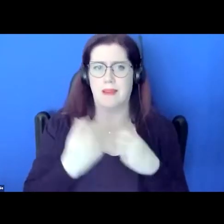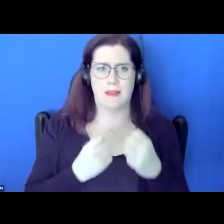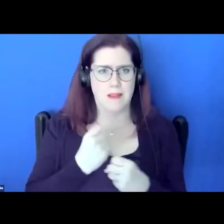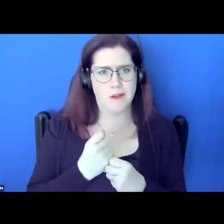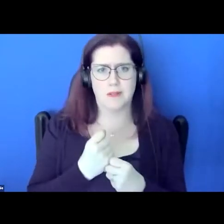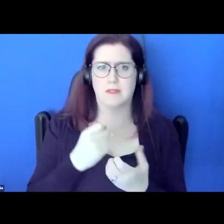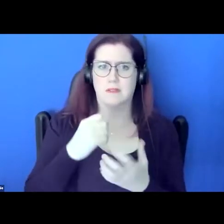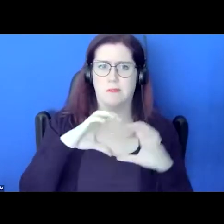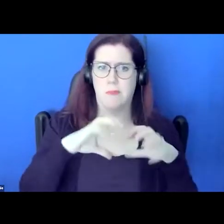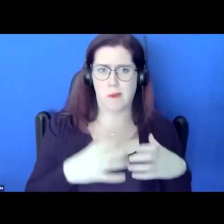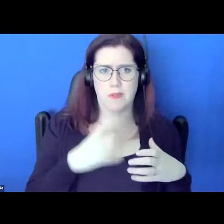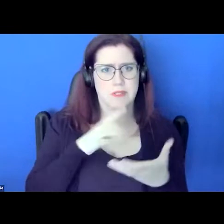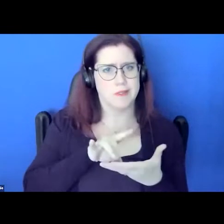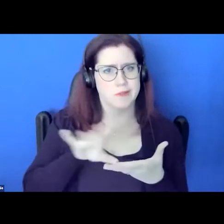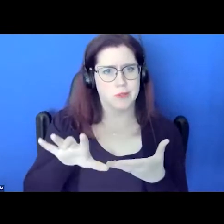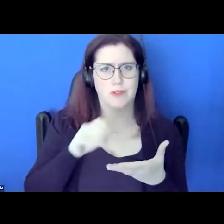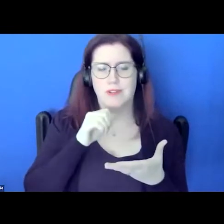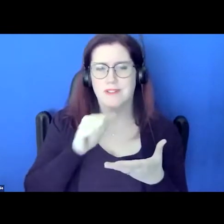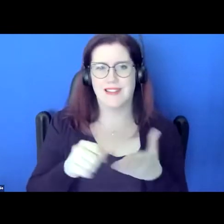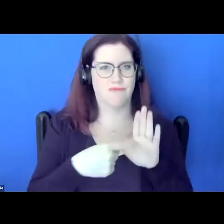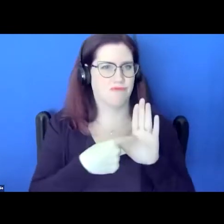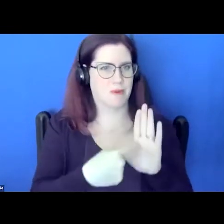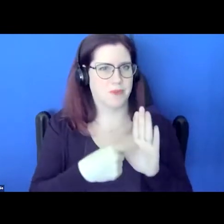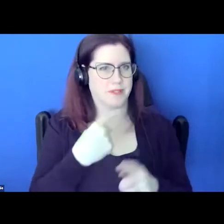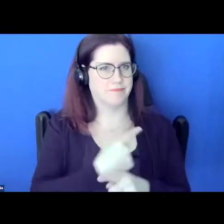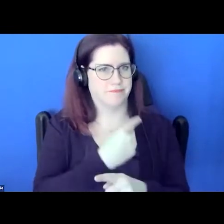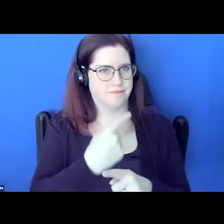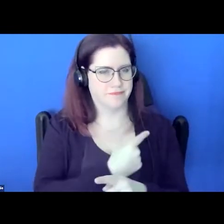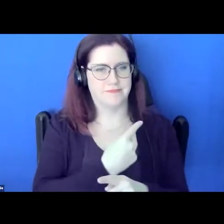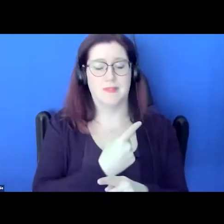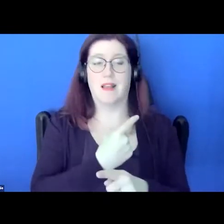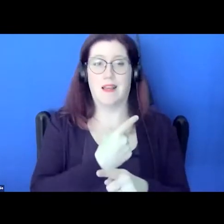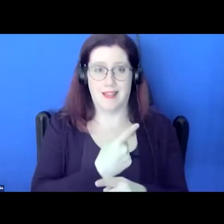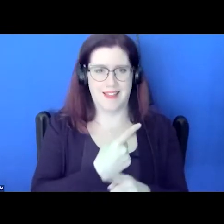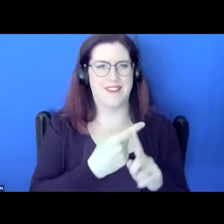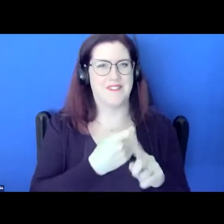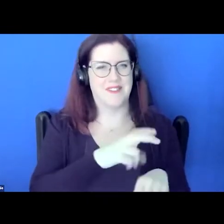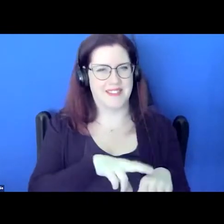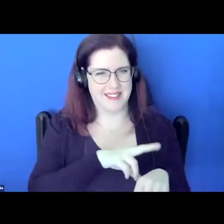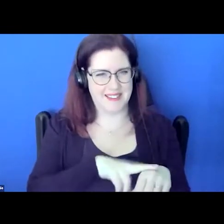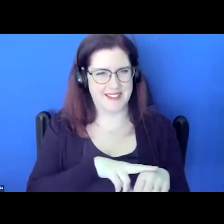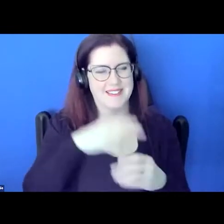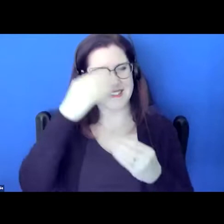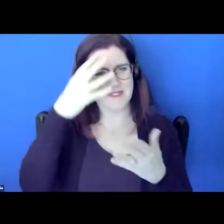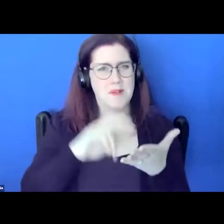or underrepresented from national data. And that leads to a lack of funding